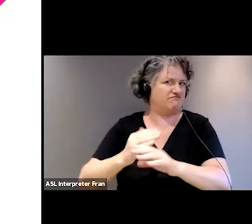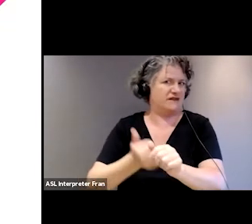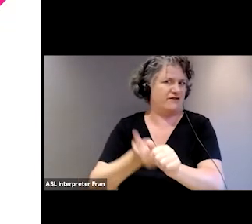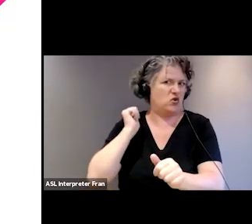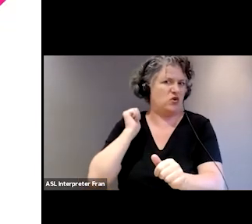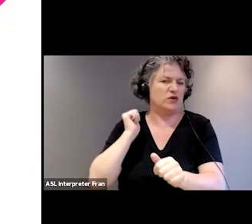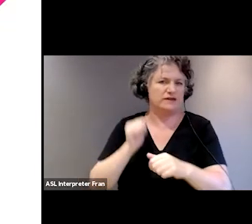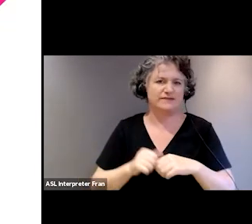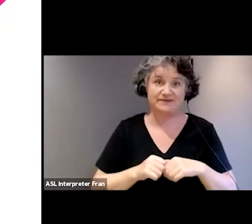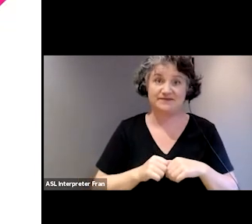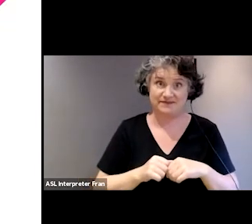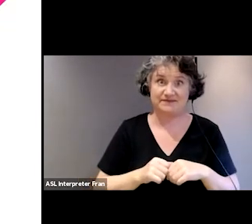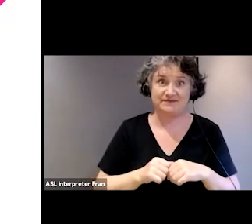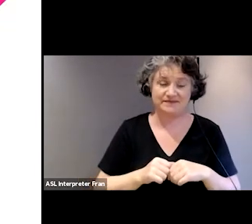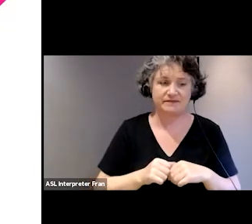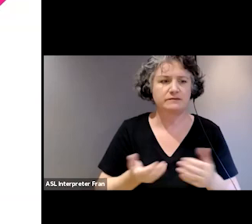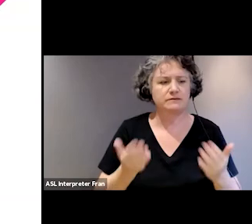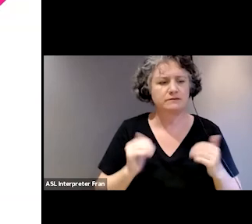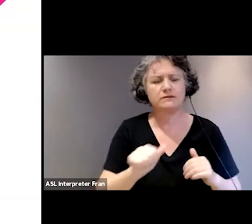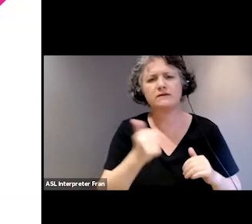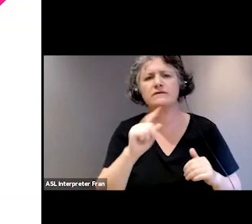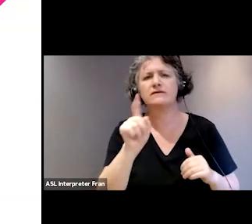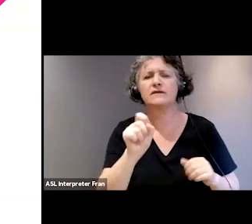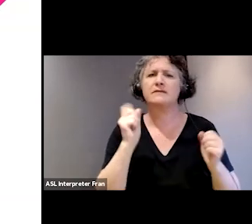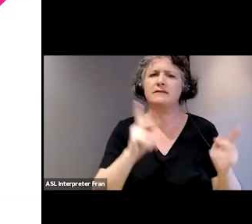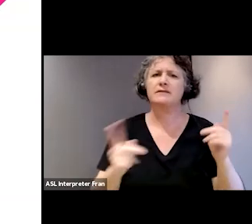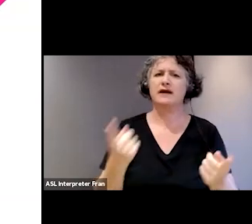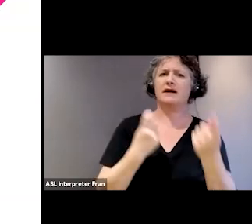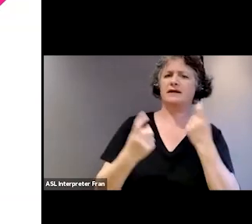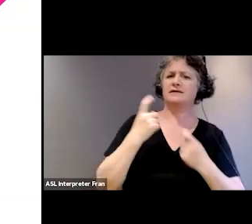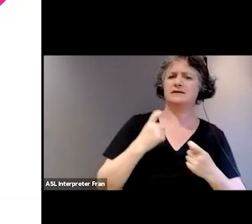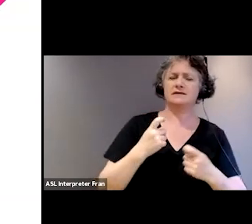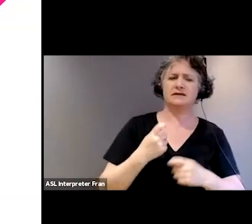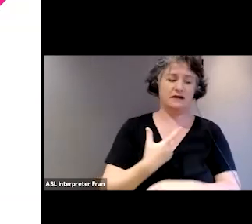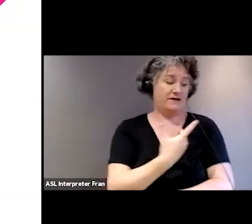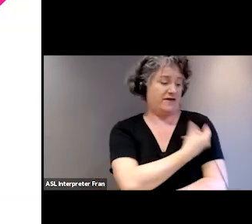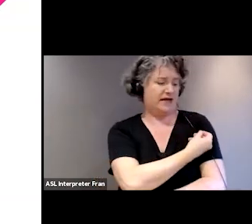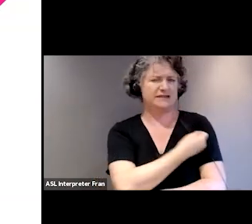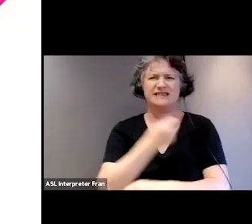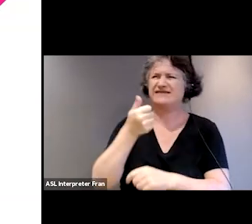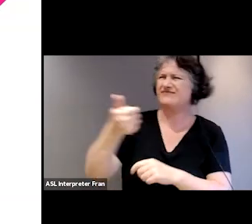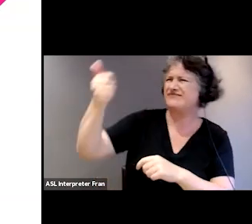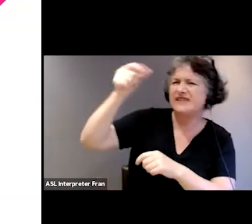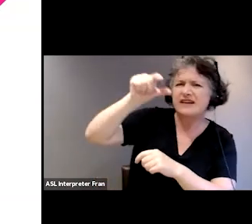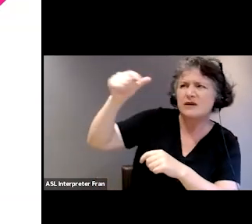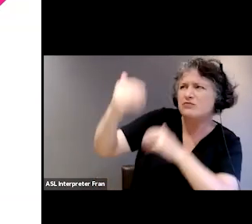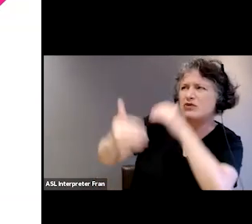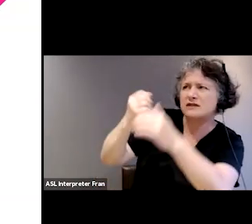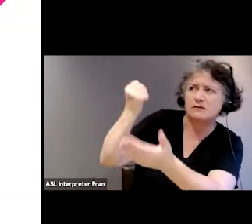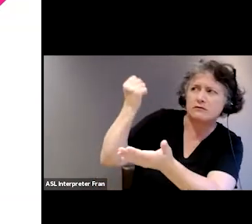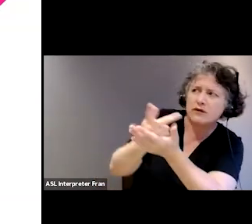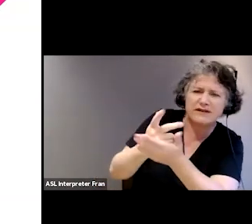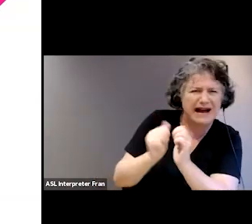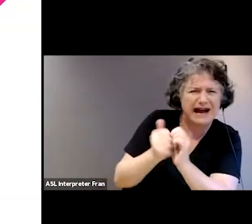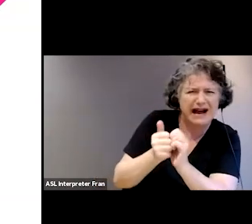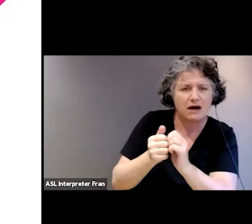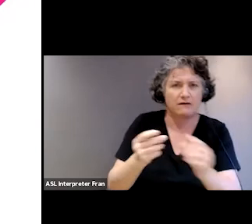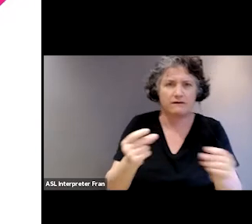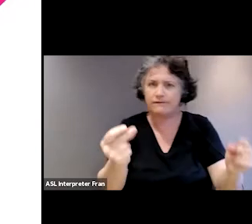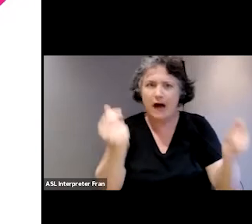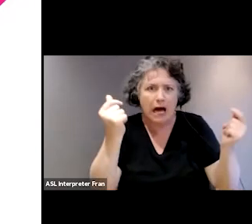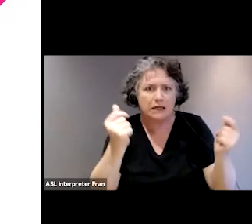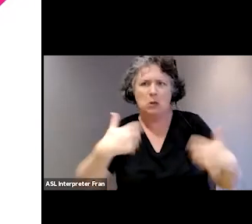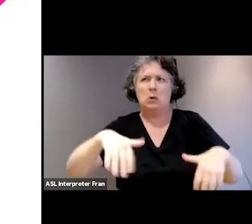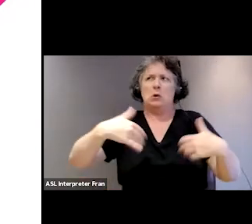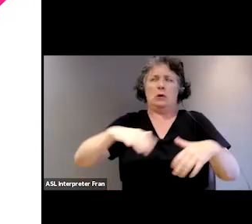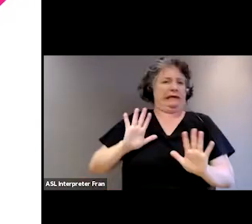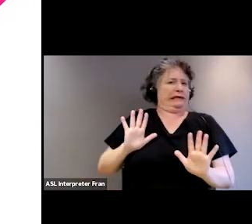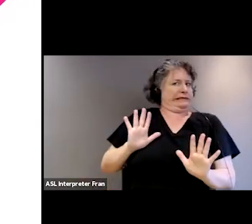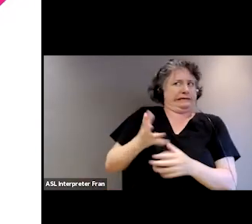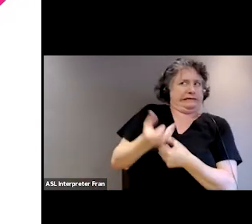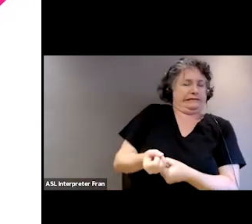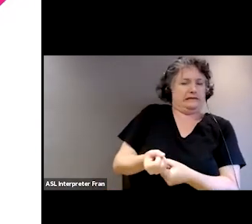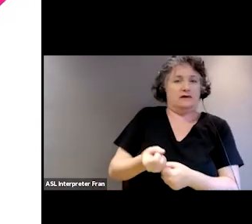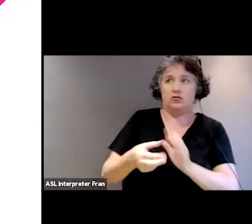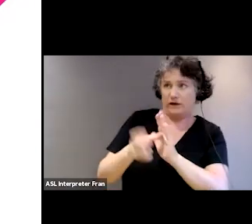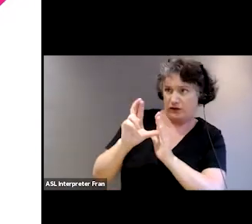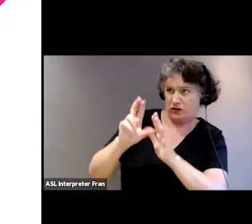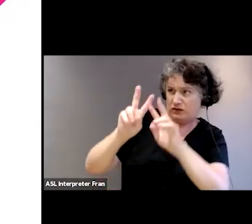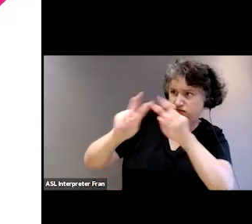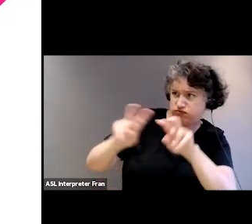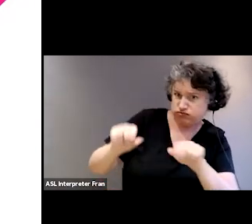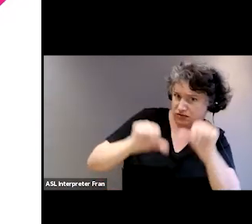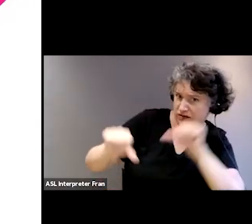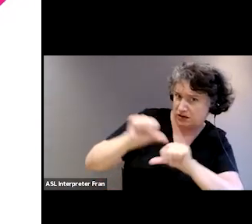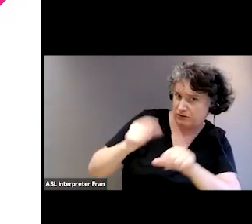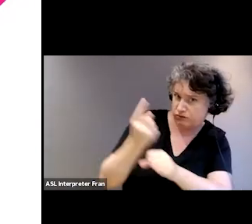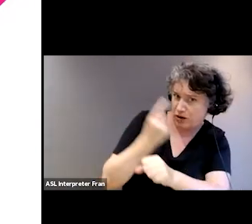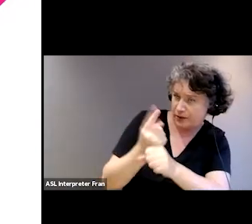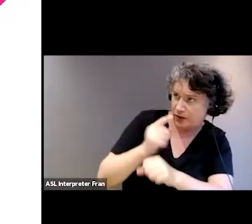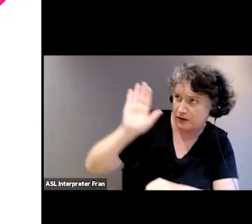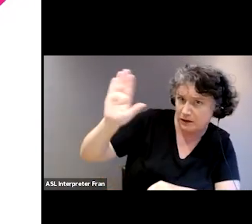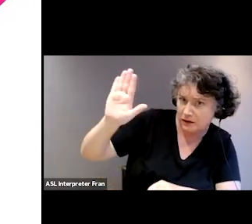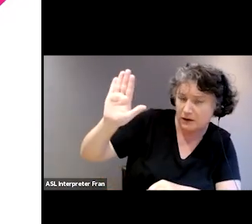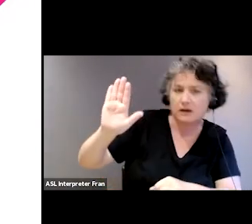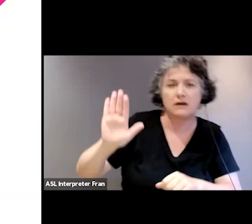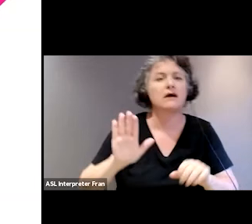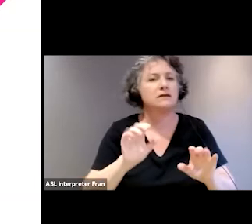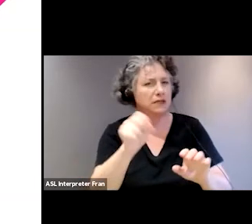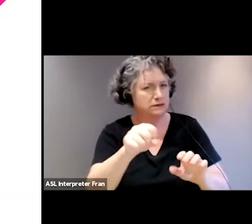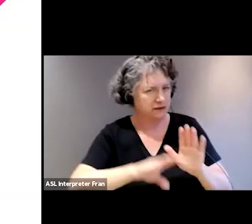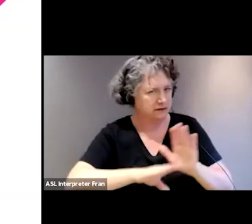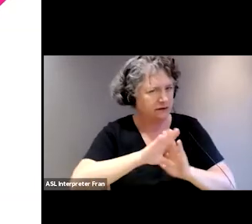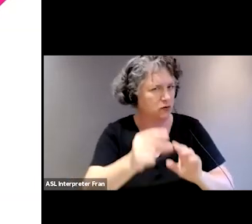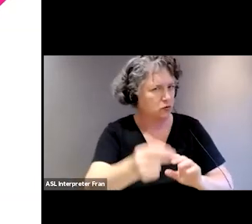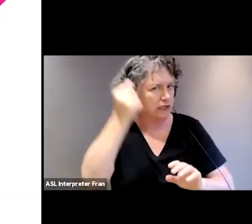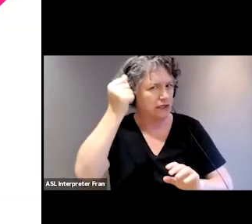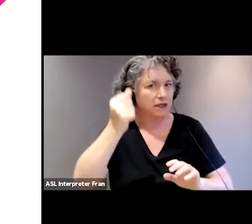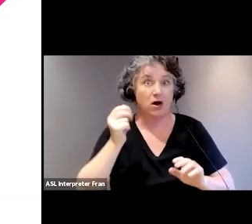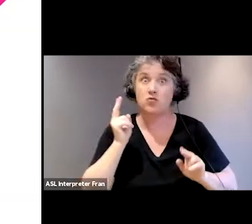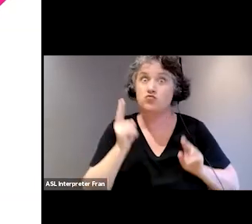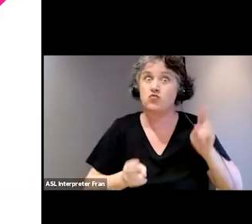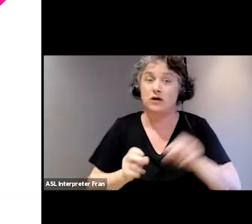not known is how long these